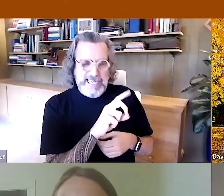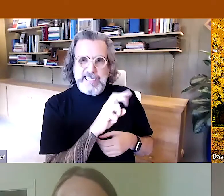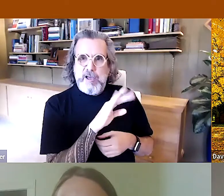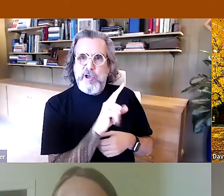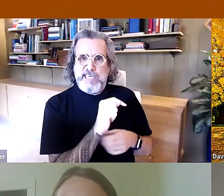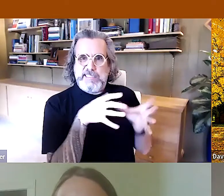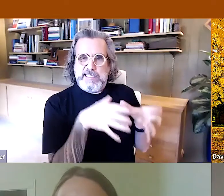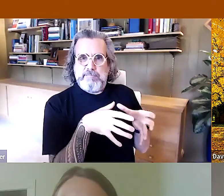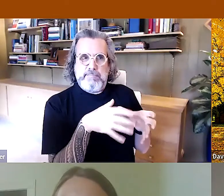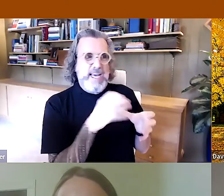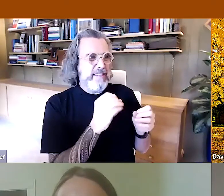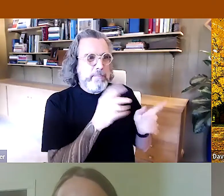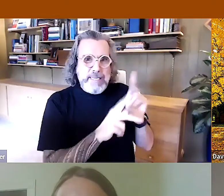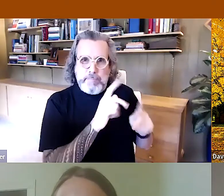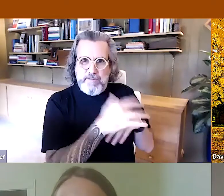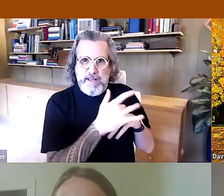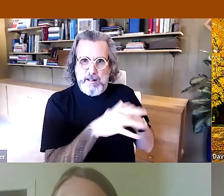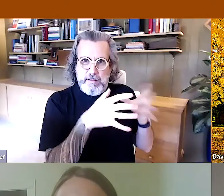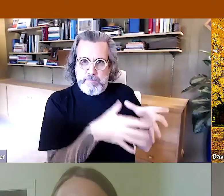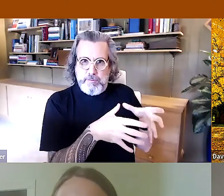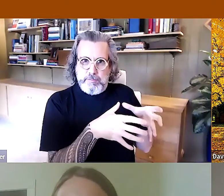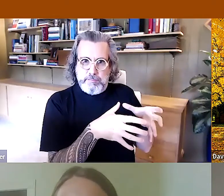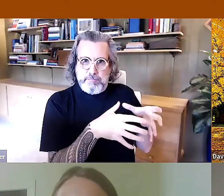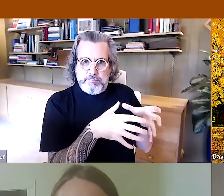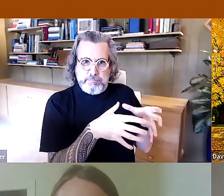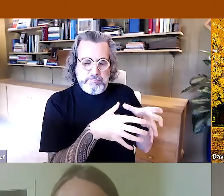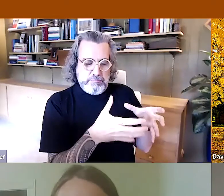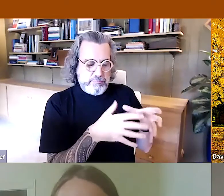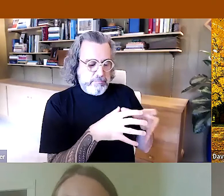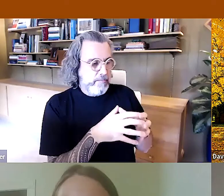immediately available within NTID/RIT,